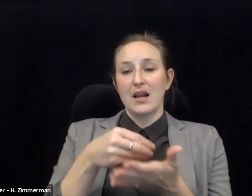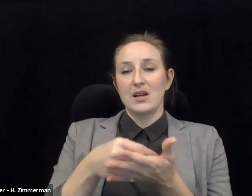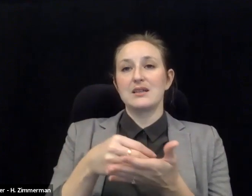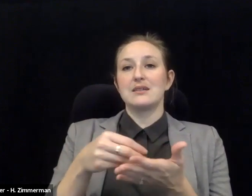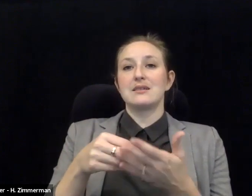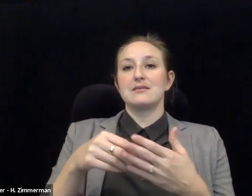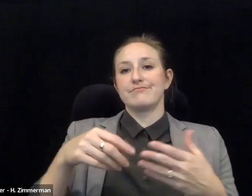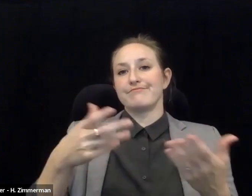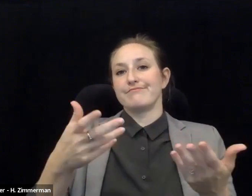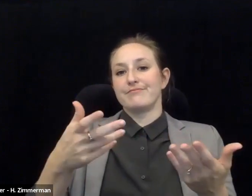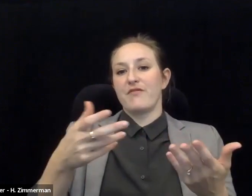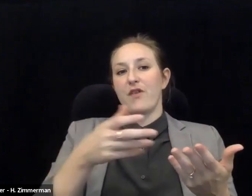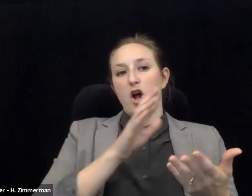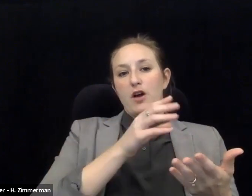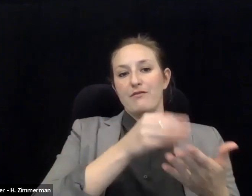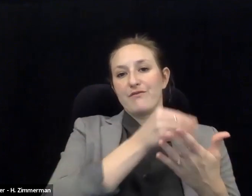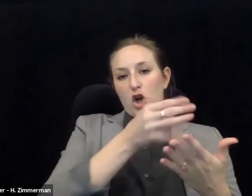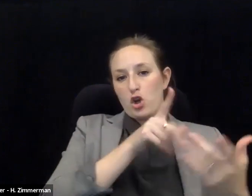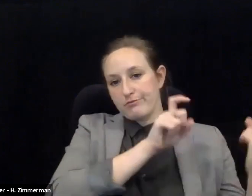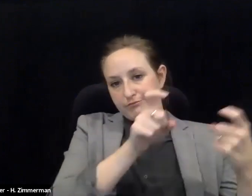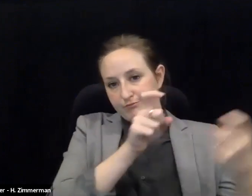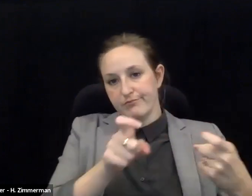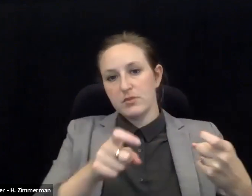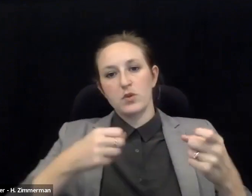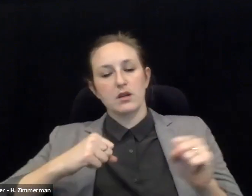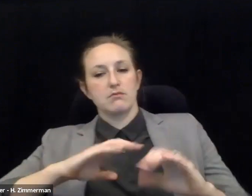So we really was all hands.